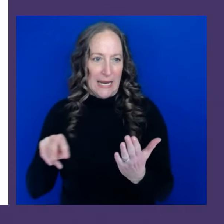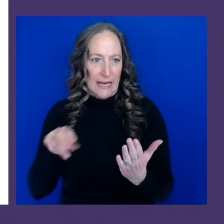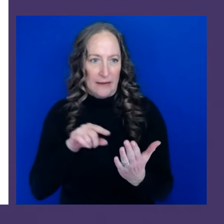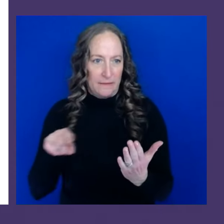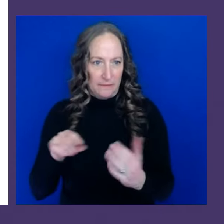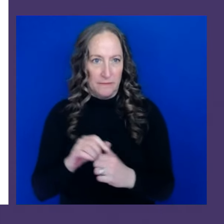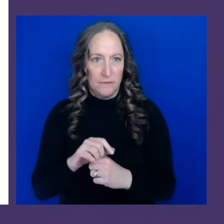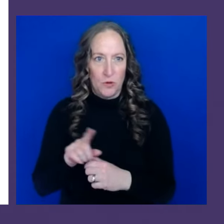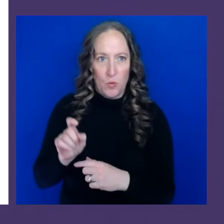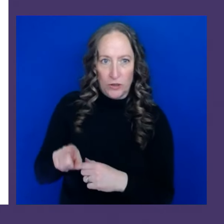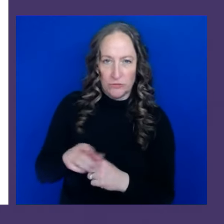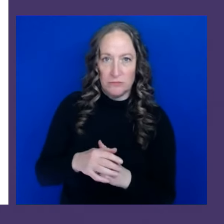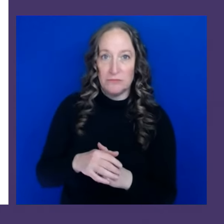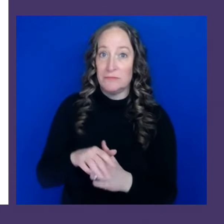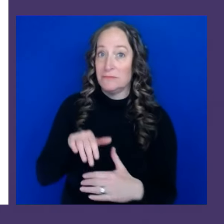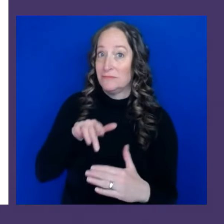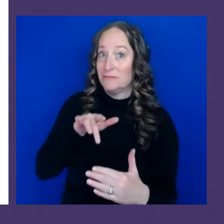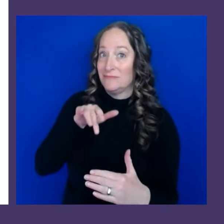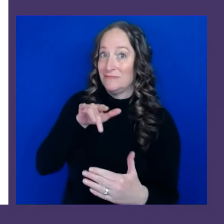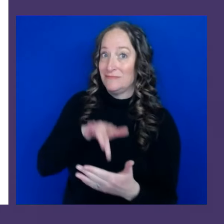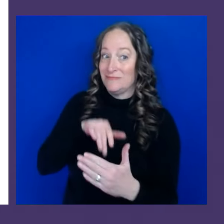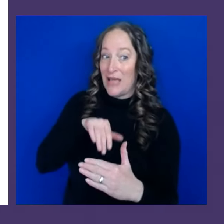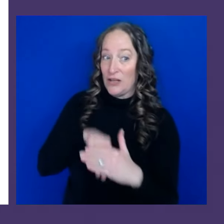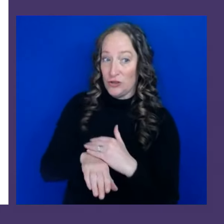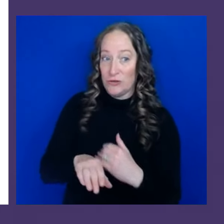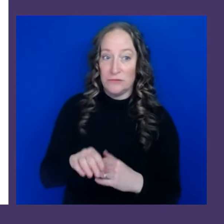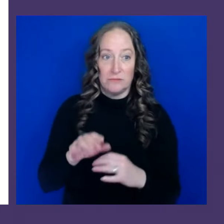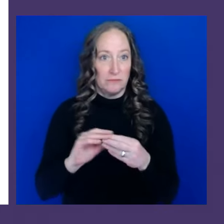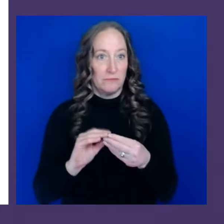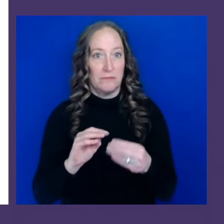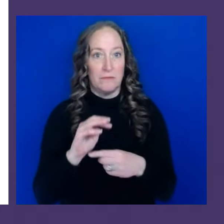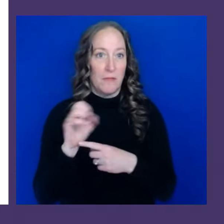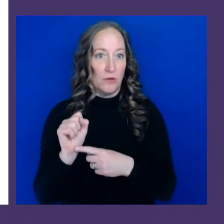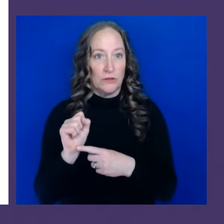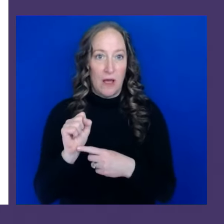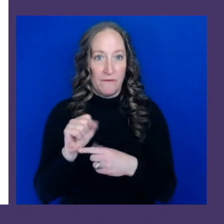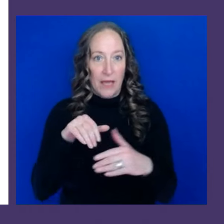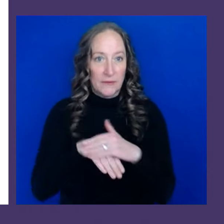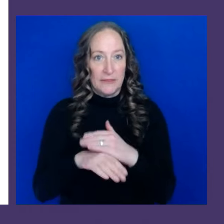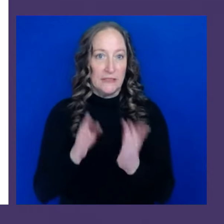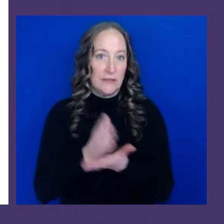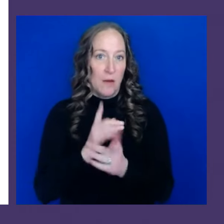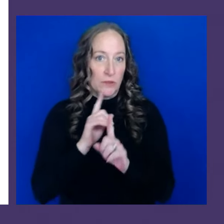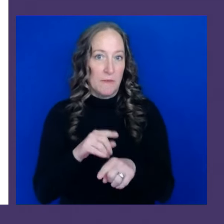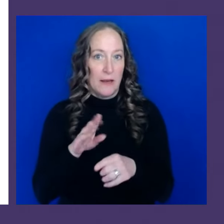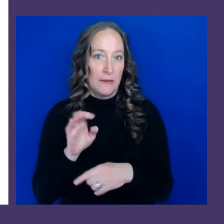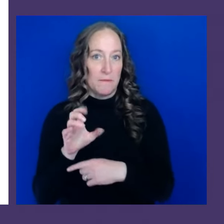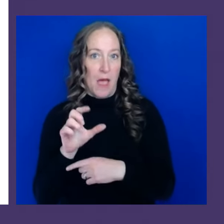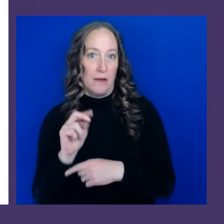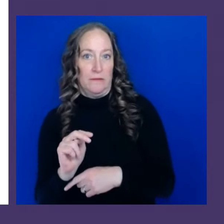I'll press "Enter". Alert. Working on this To ask Microsoft Accessibility, stop responding button. To activate press "Enter". And it went to a stop responding button. . . Look, working on it.